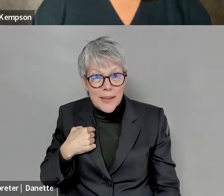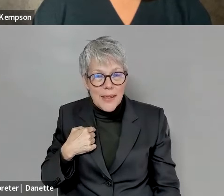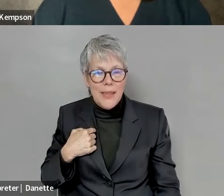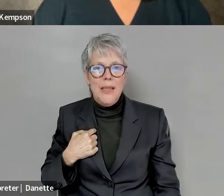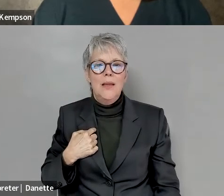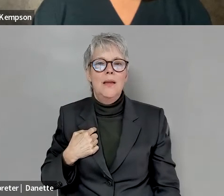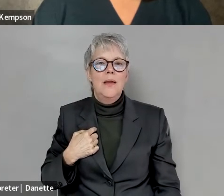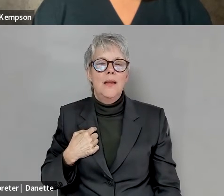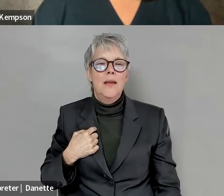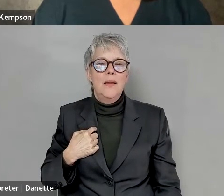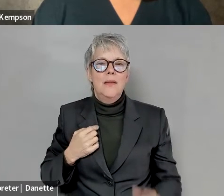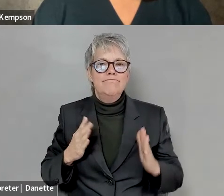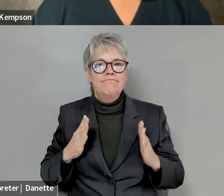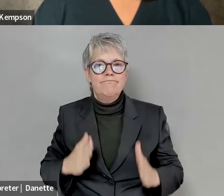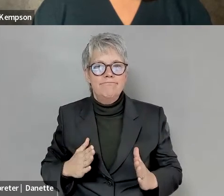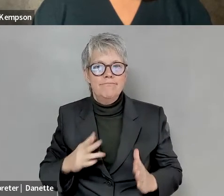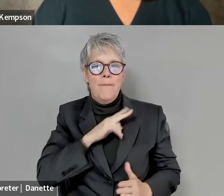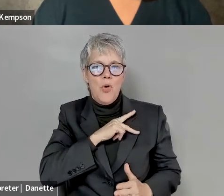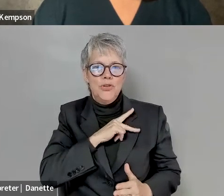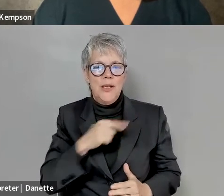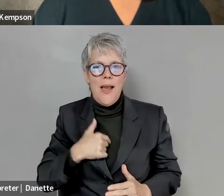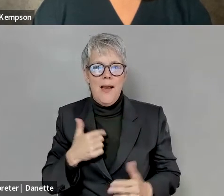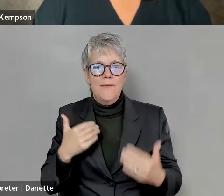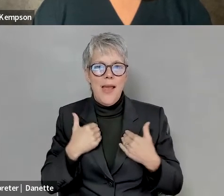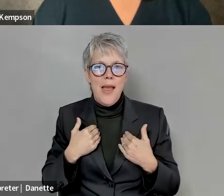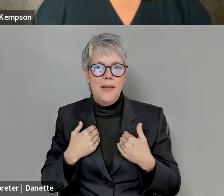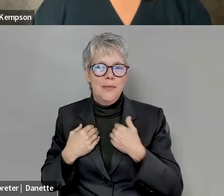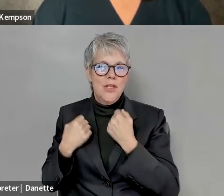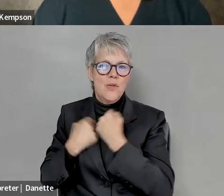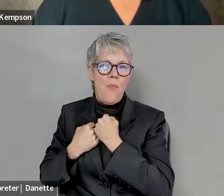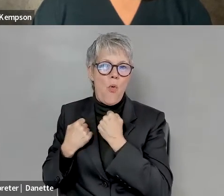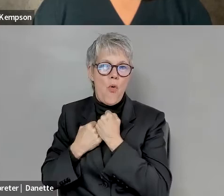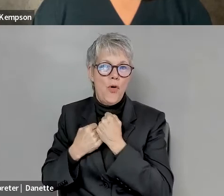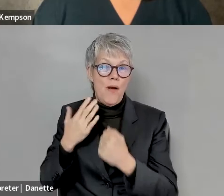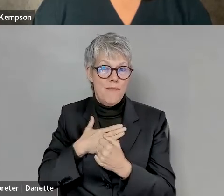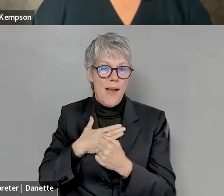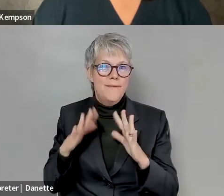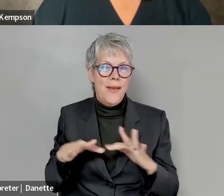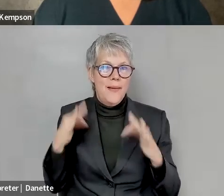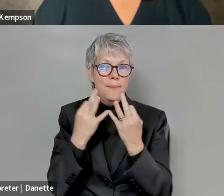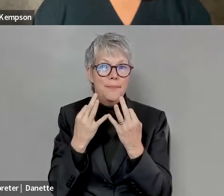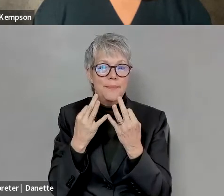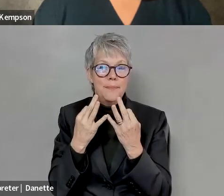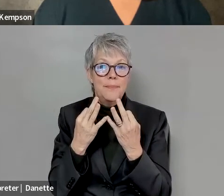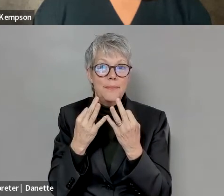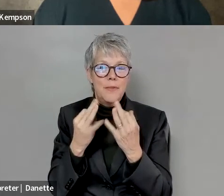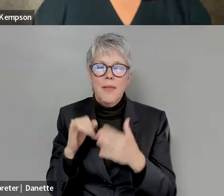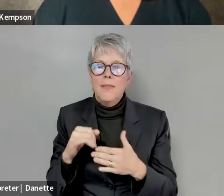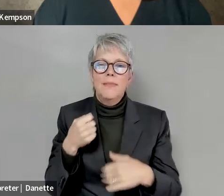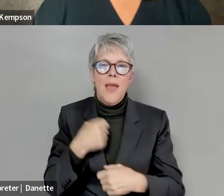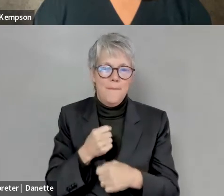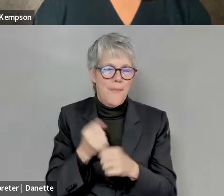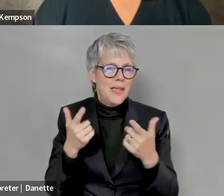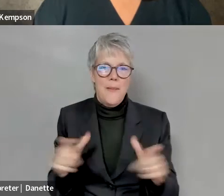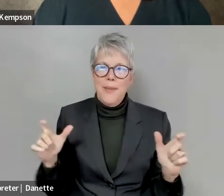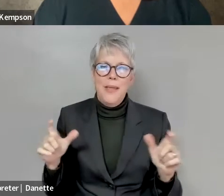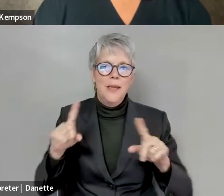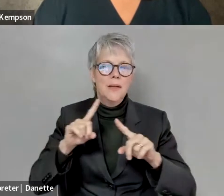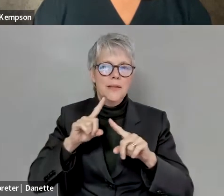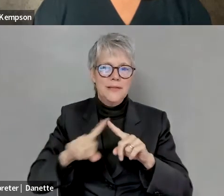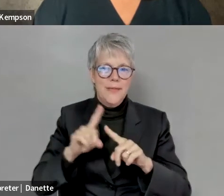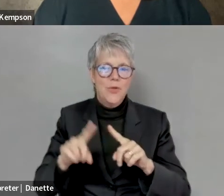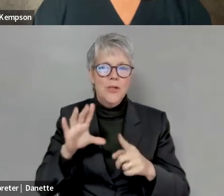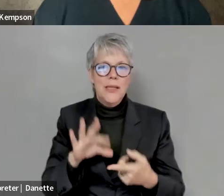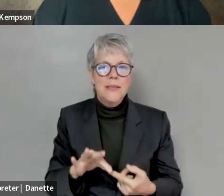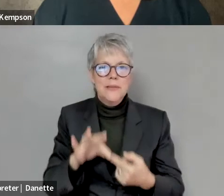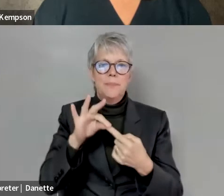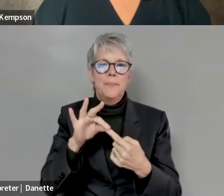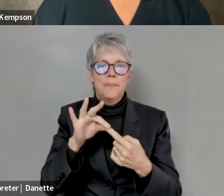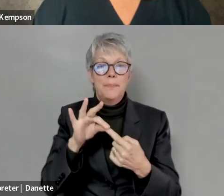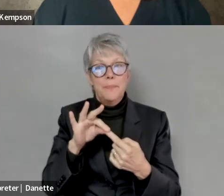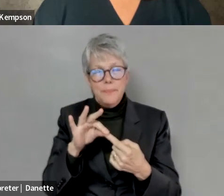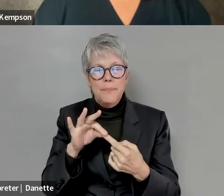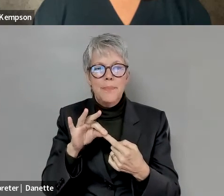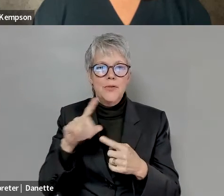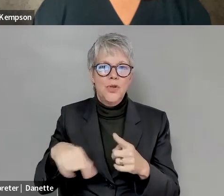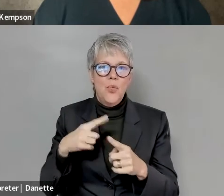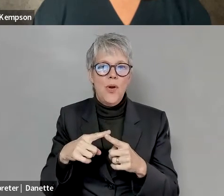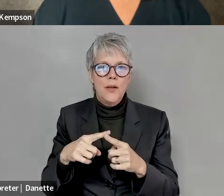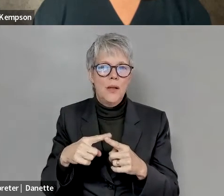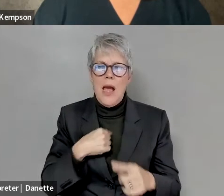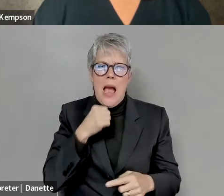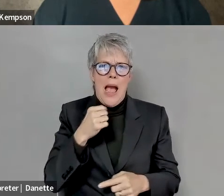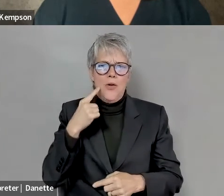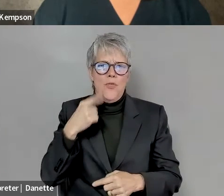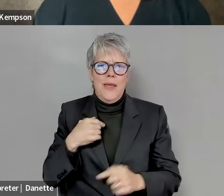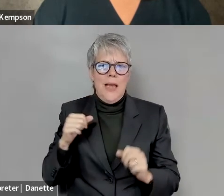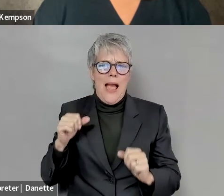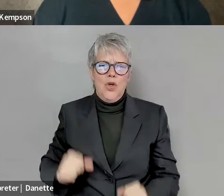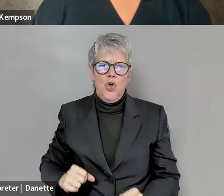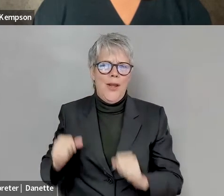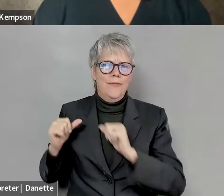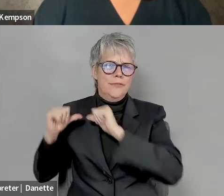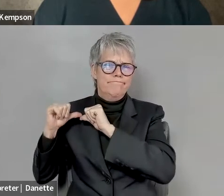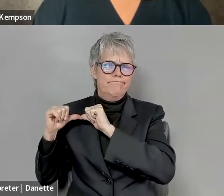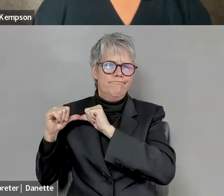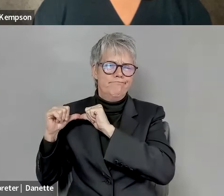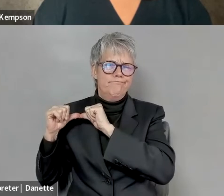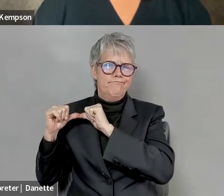Michael Smith: you know I've had support of Ah, my family, and that that makes a big difference, especially when um I don't think I could have done this this long. Ah, with